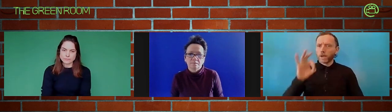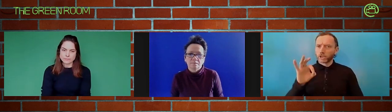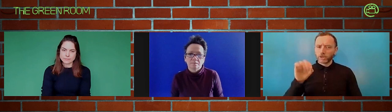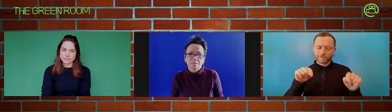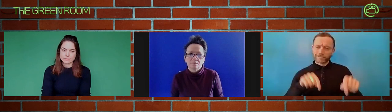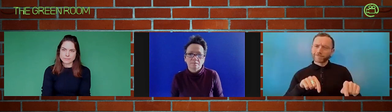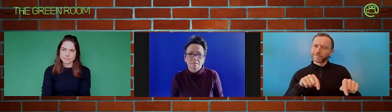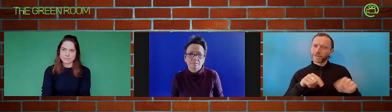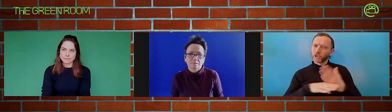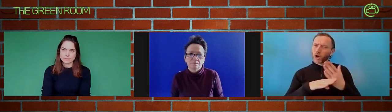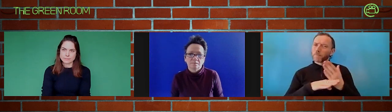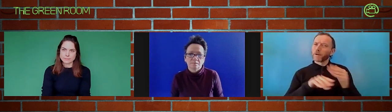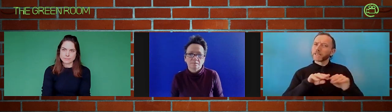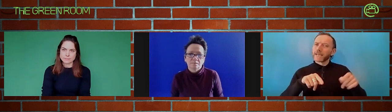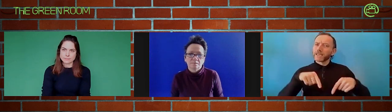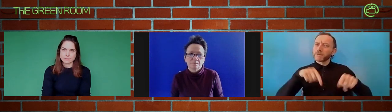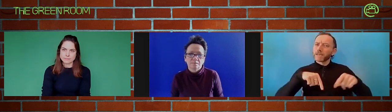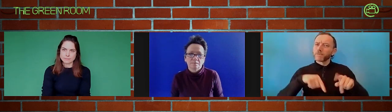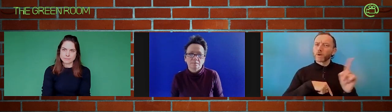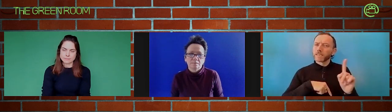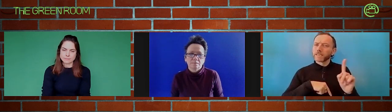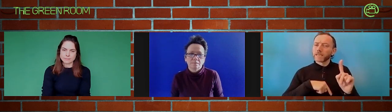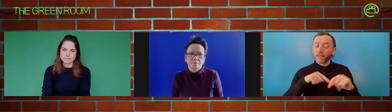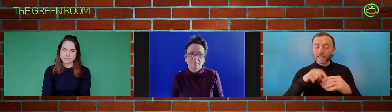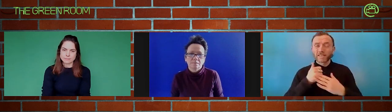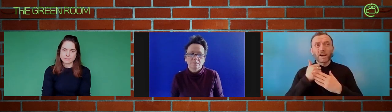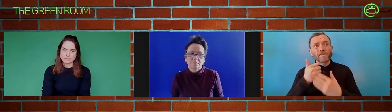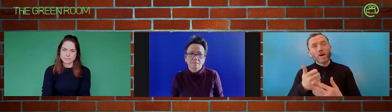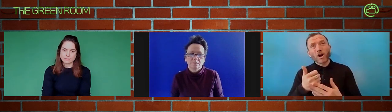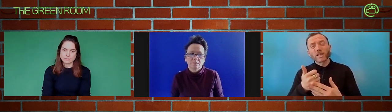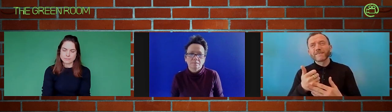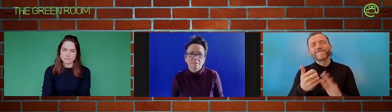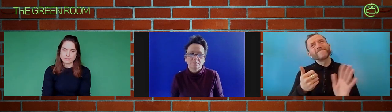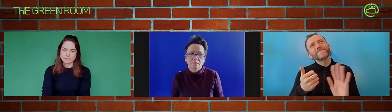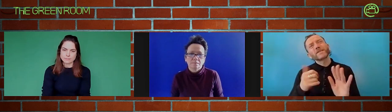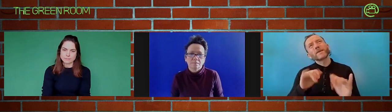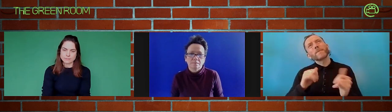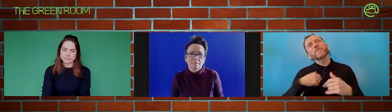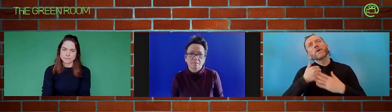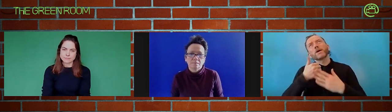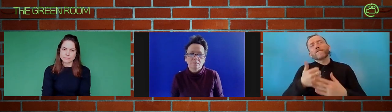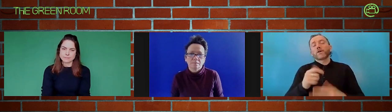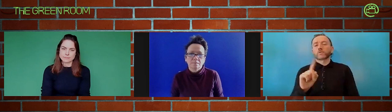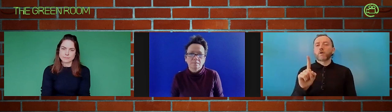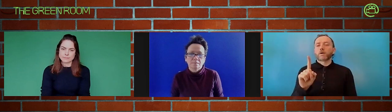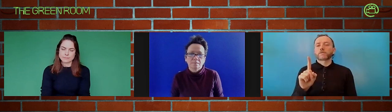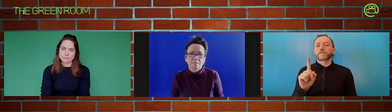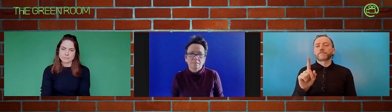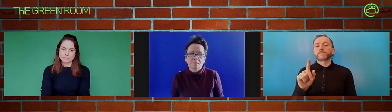So I'm not sure whether it's advice. I think it's just - no. Maybe my advice is this. Is to understand that